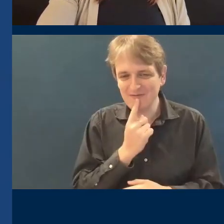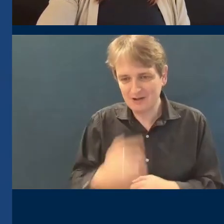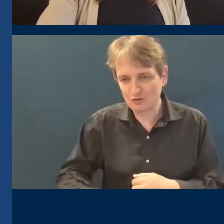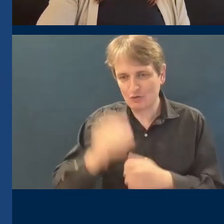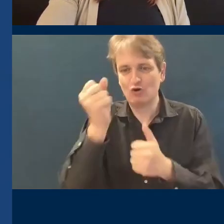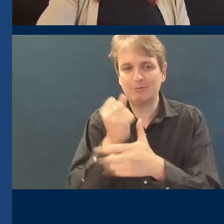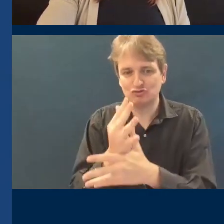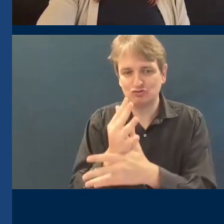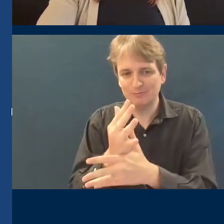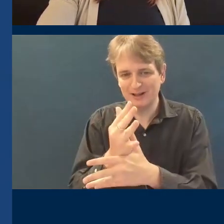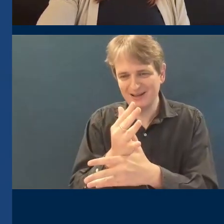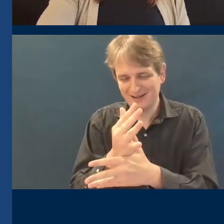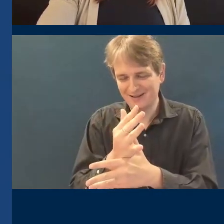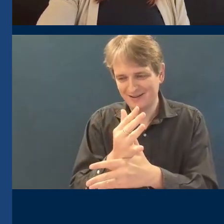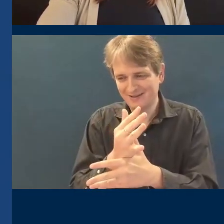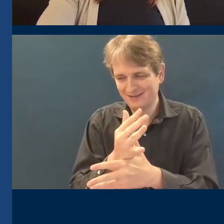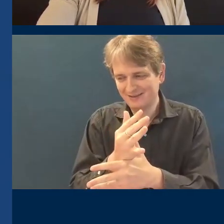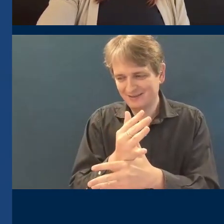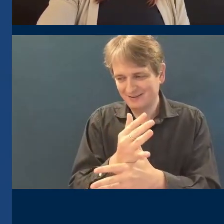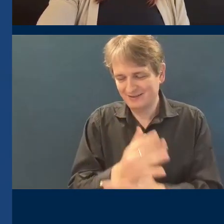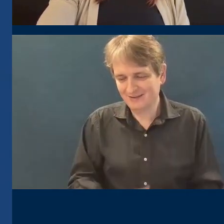So I was born deaf, and I was raised in Germany.